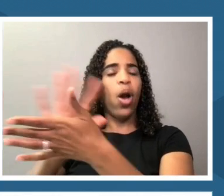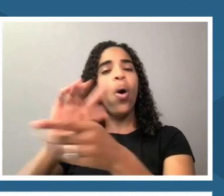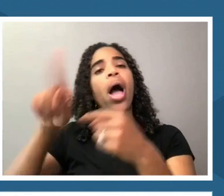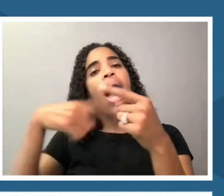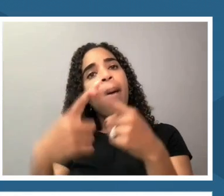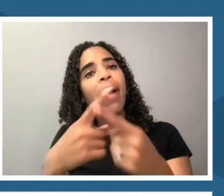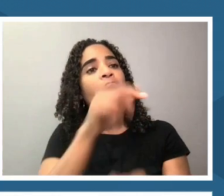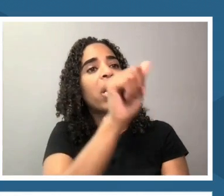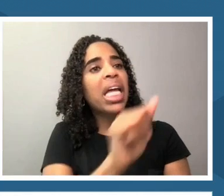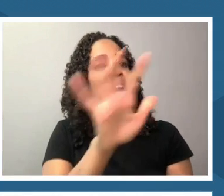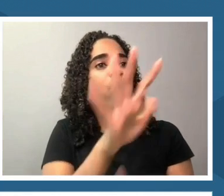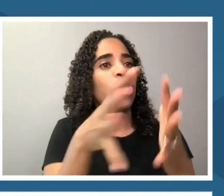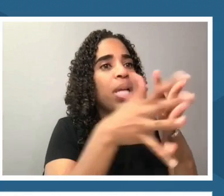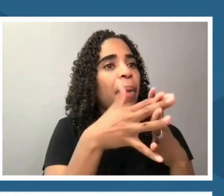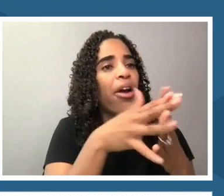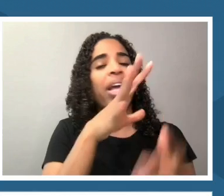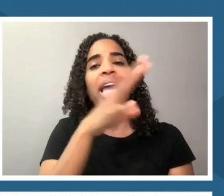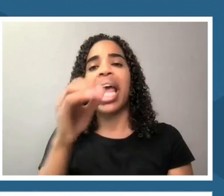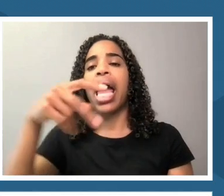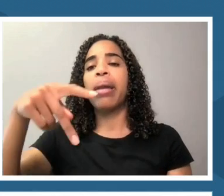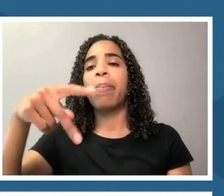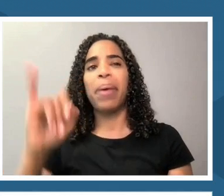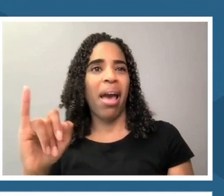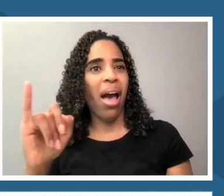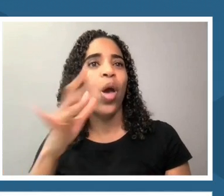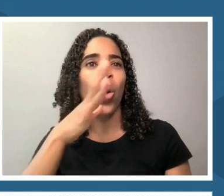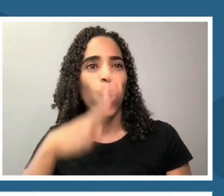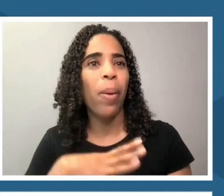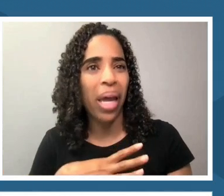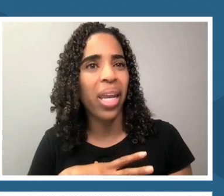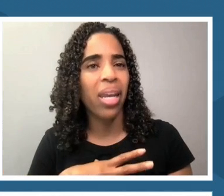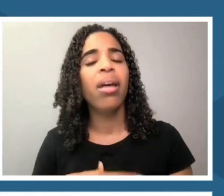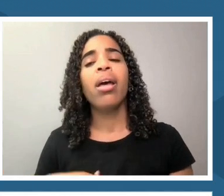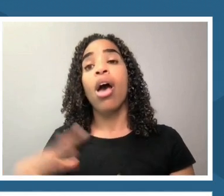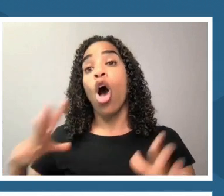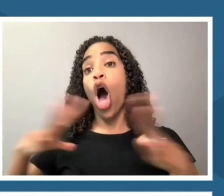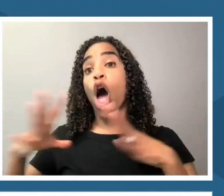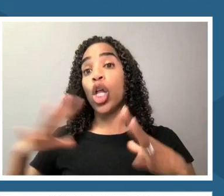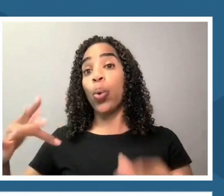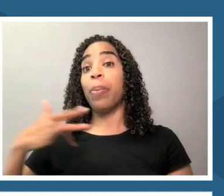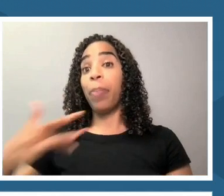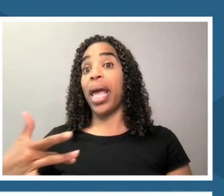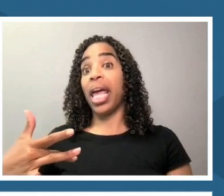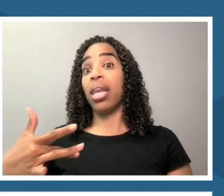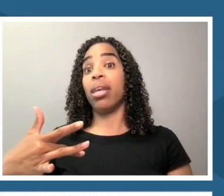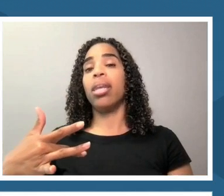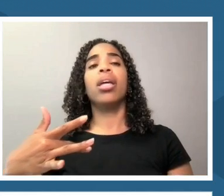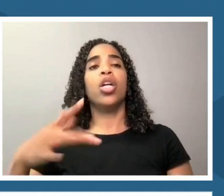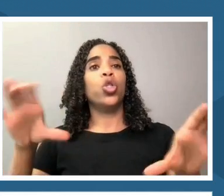degree these posters exemplify the hollywood practice of yellow face when